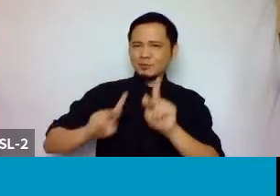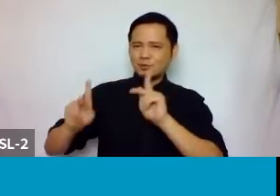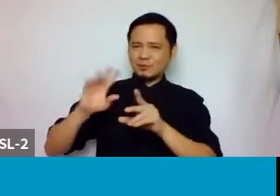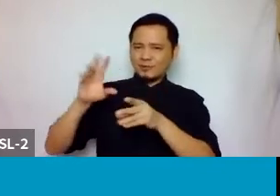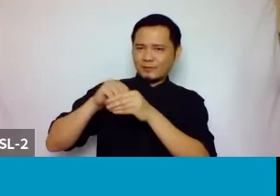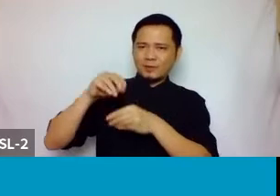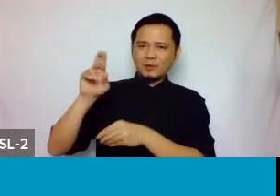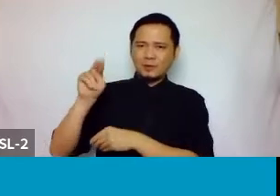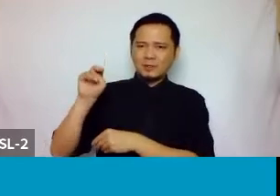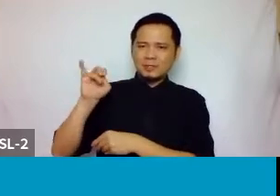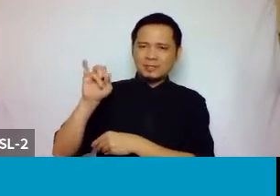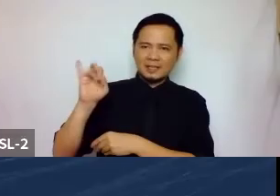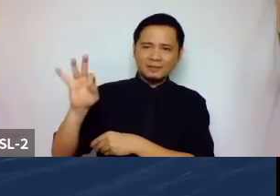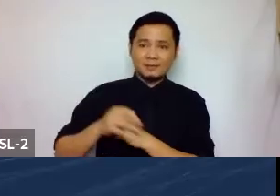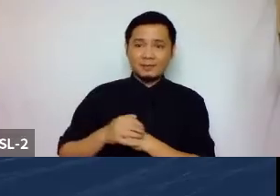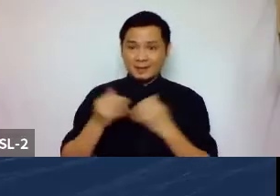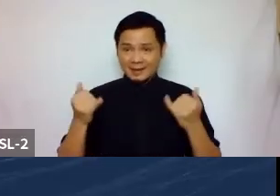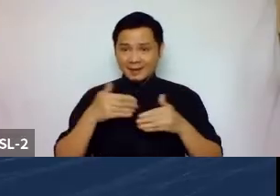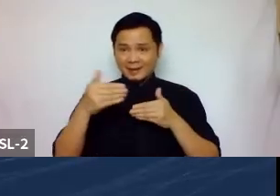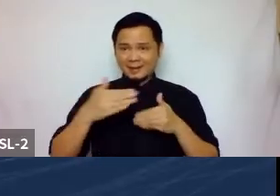Now can I proceed to my slides.